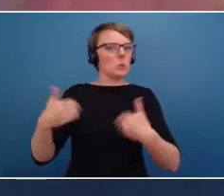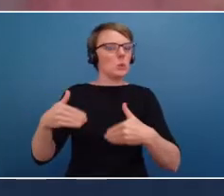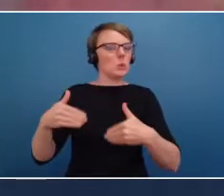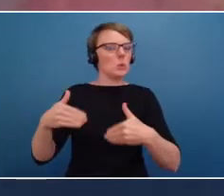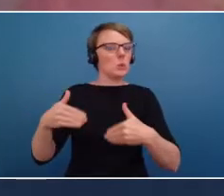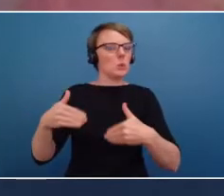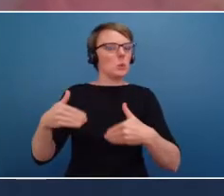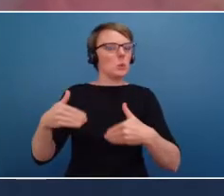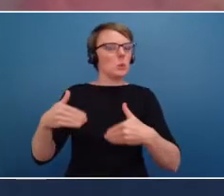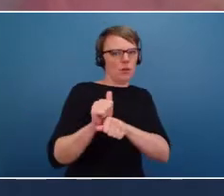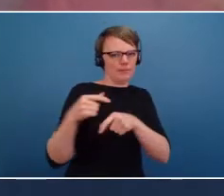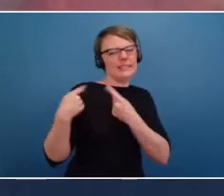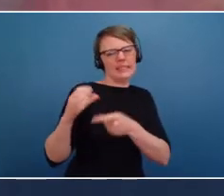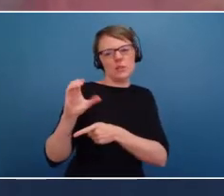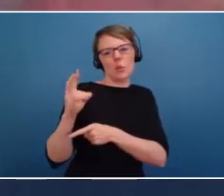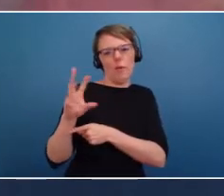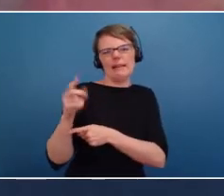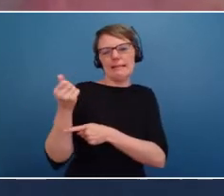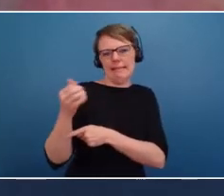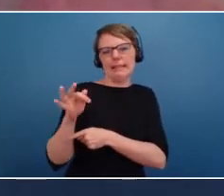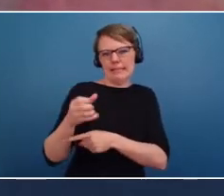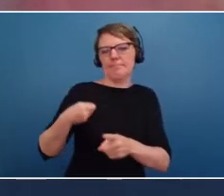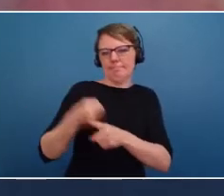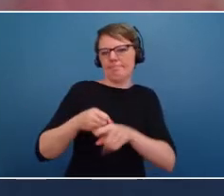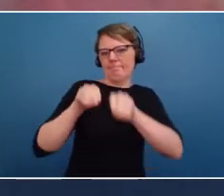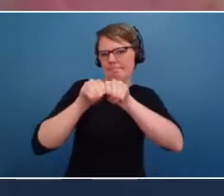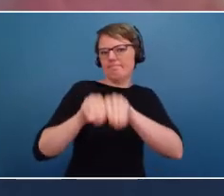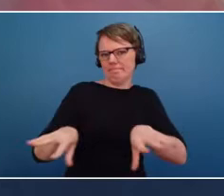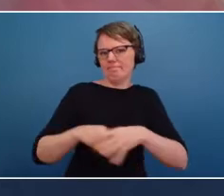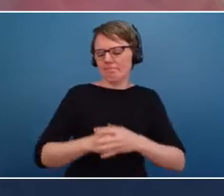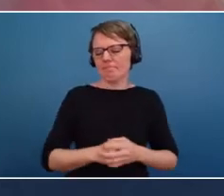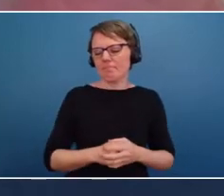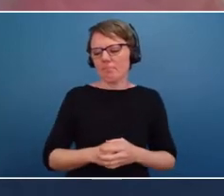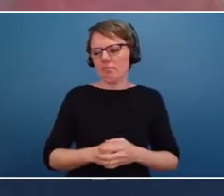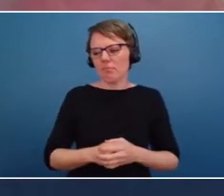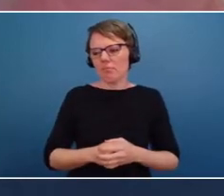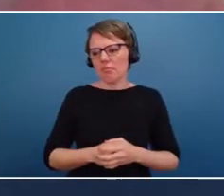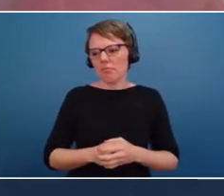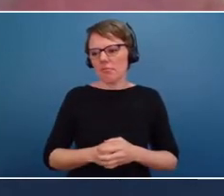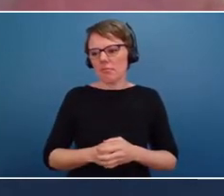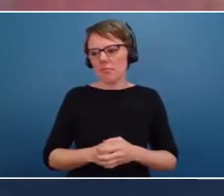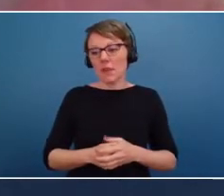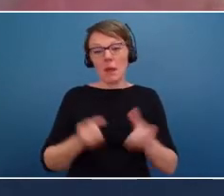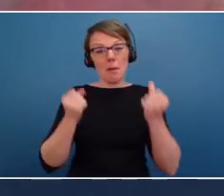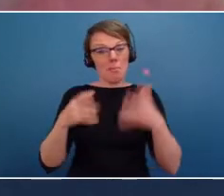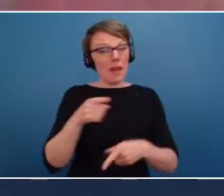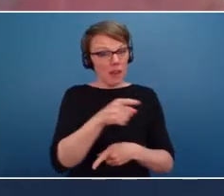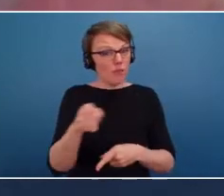we have heard from a lot of you that you really are looking for more training